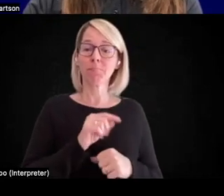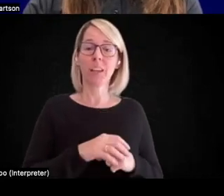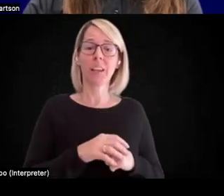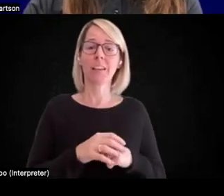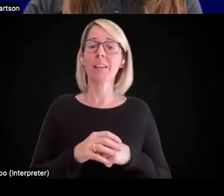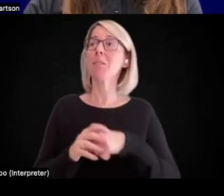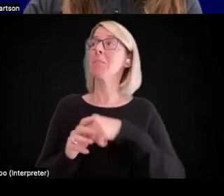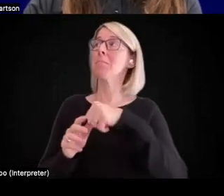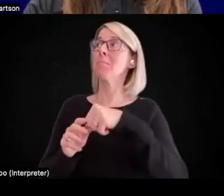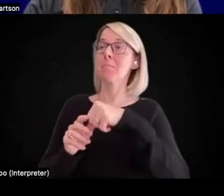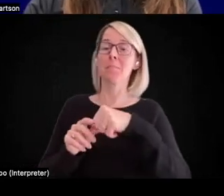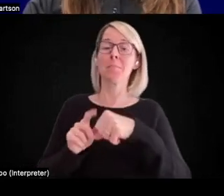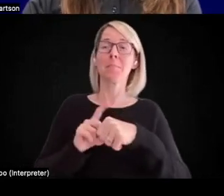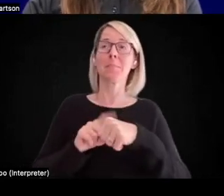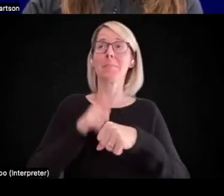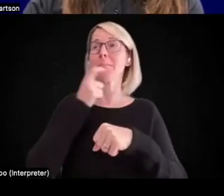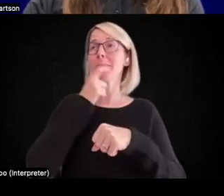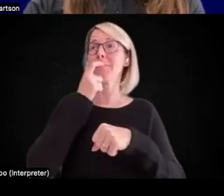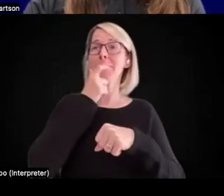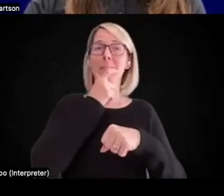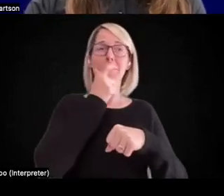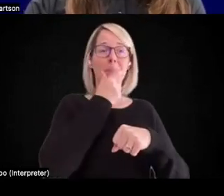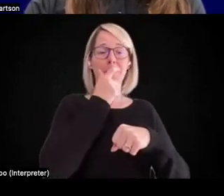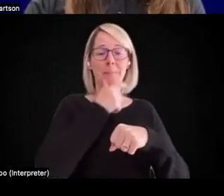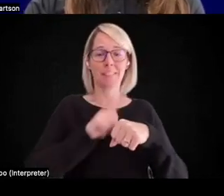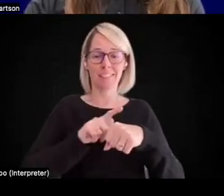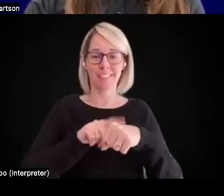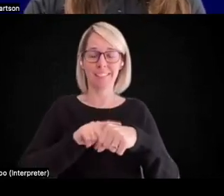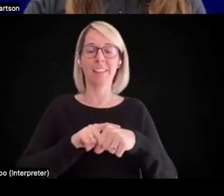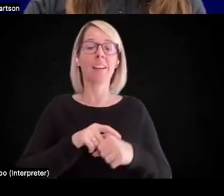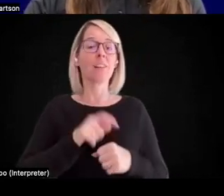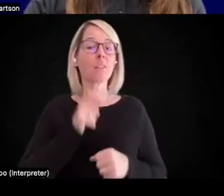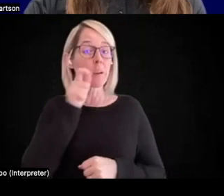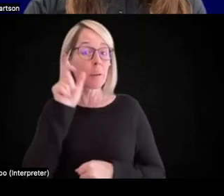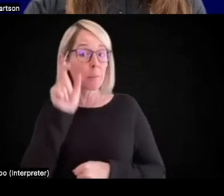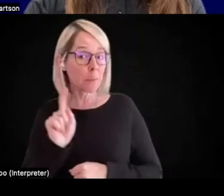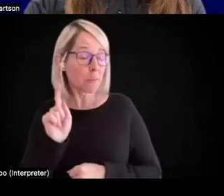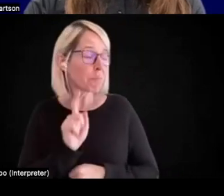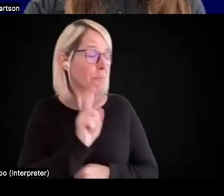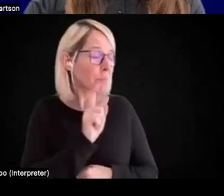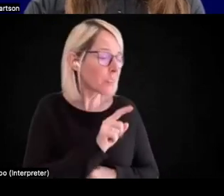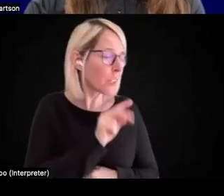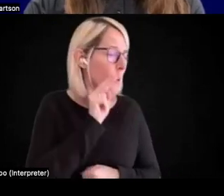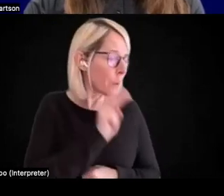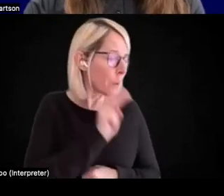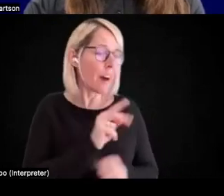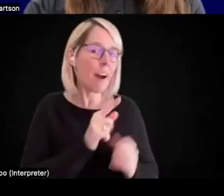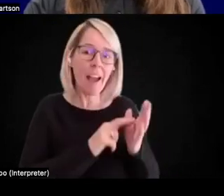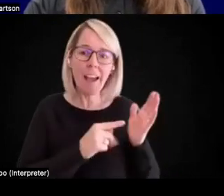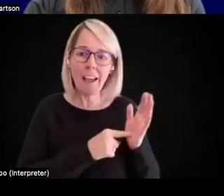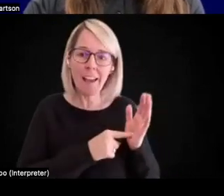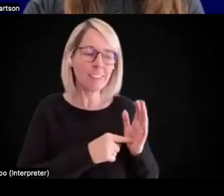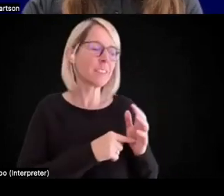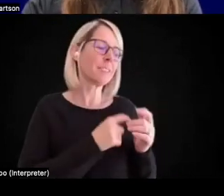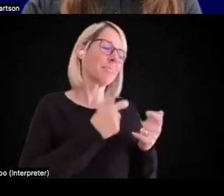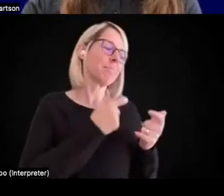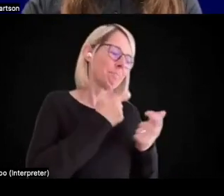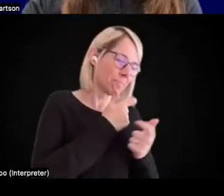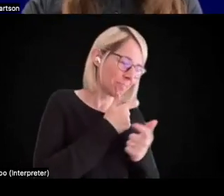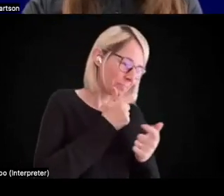and keeps laughing. The carer wanders over, looks at the ant and the child and laughs,